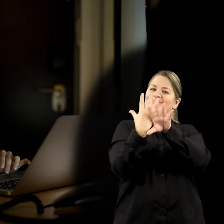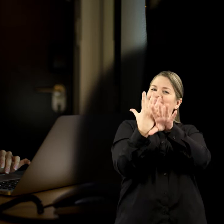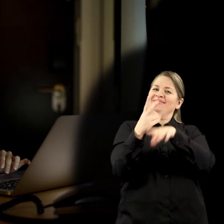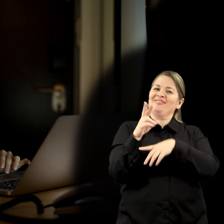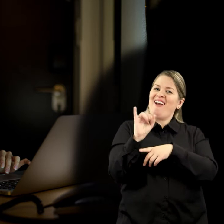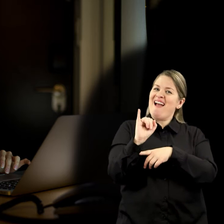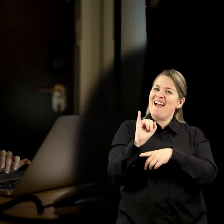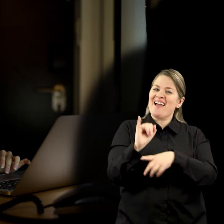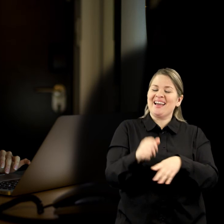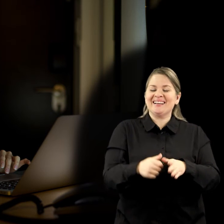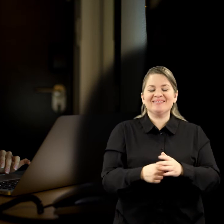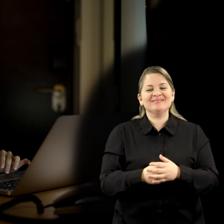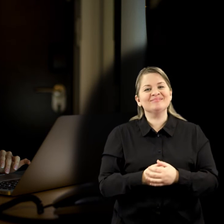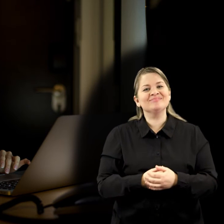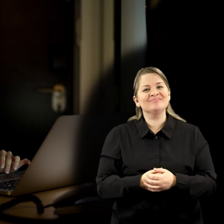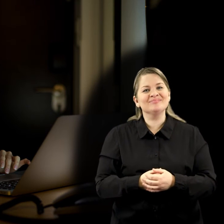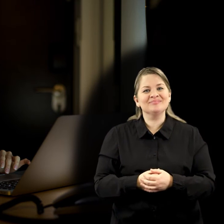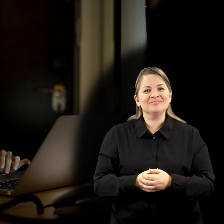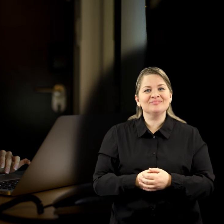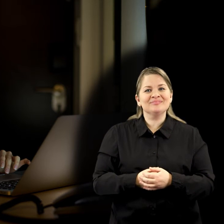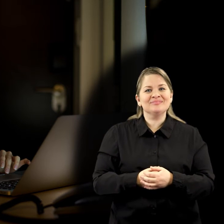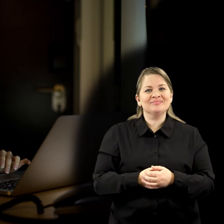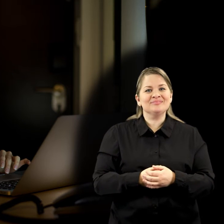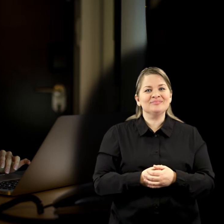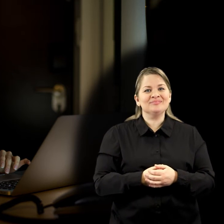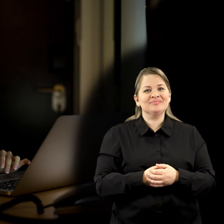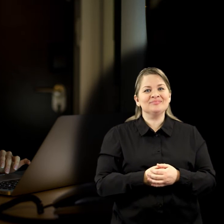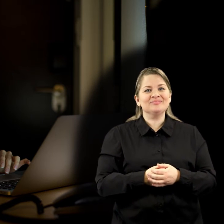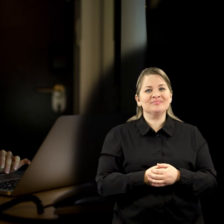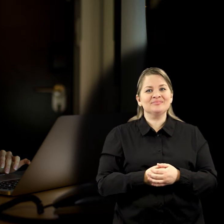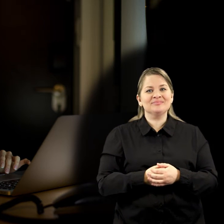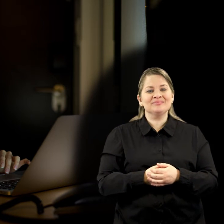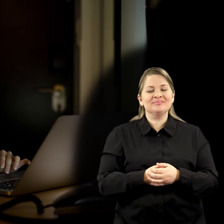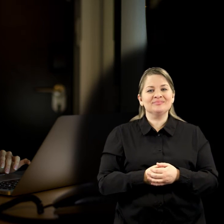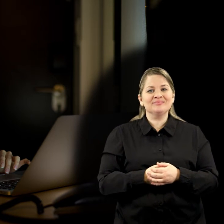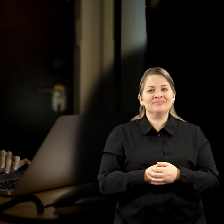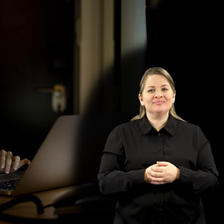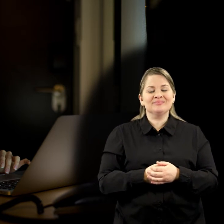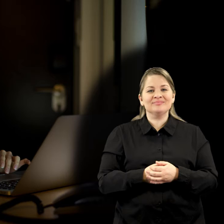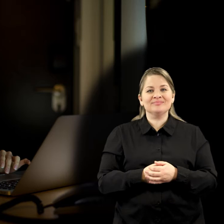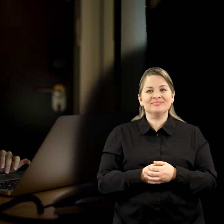for evening or overnight events or when scheduling a qualified on-site interpreter